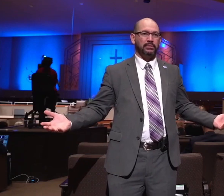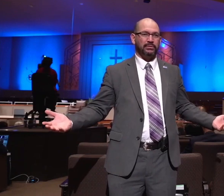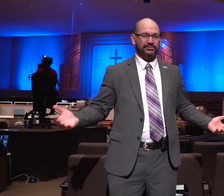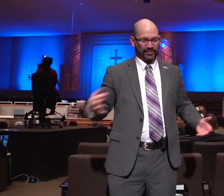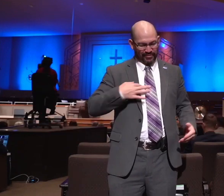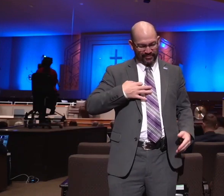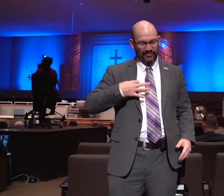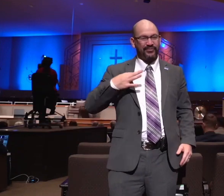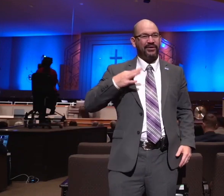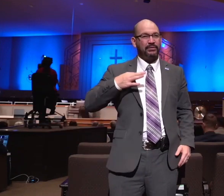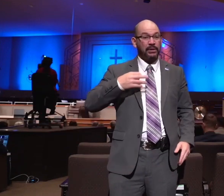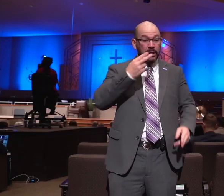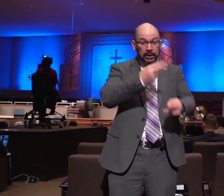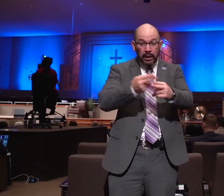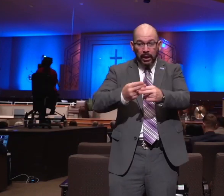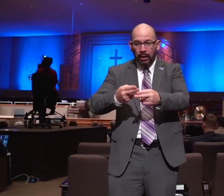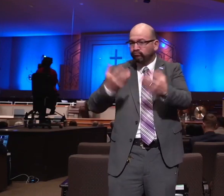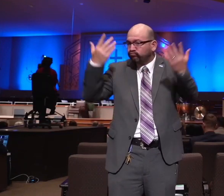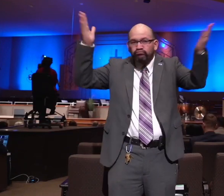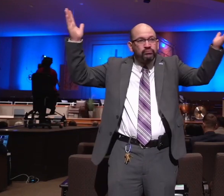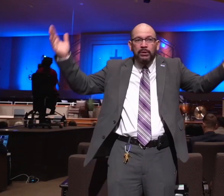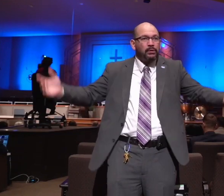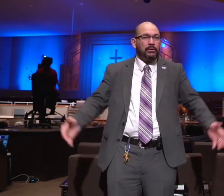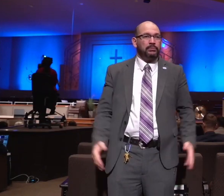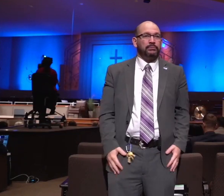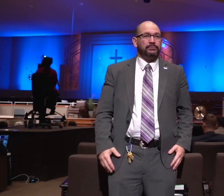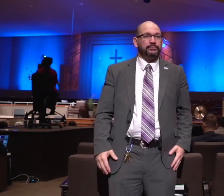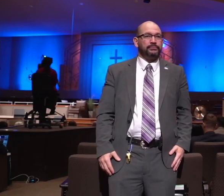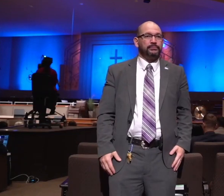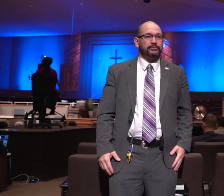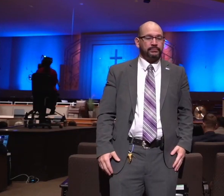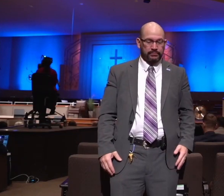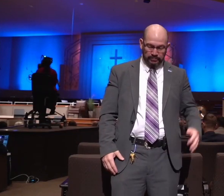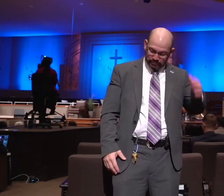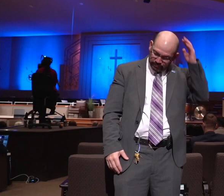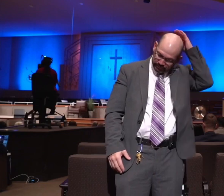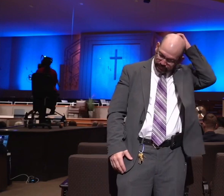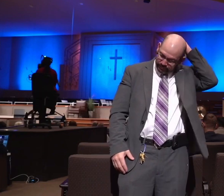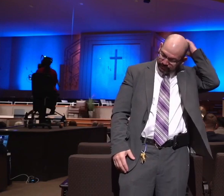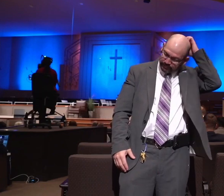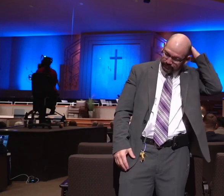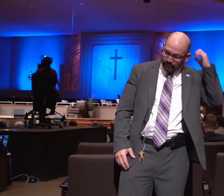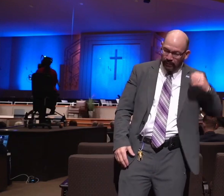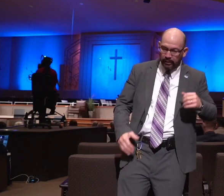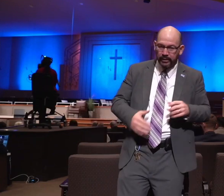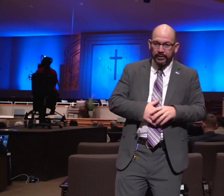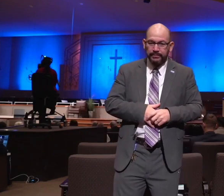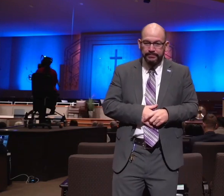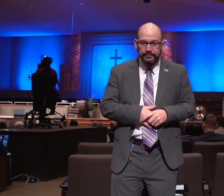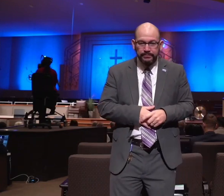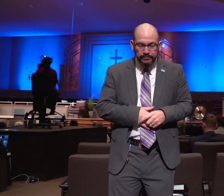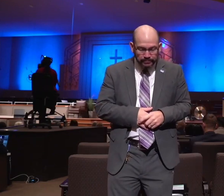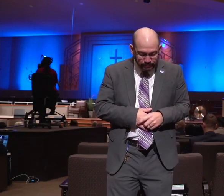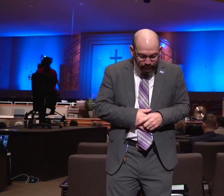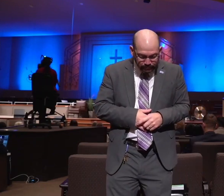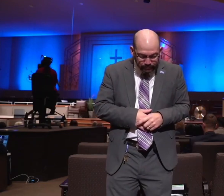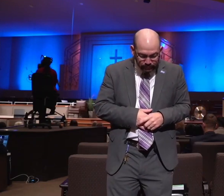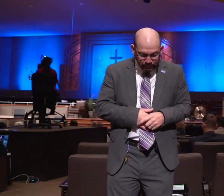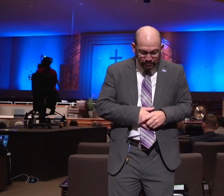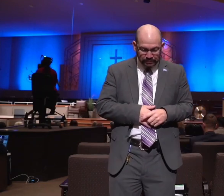your open house will be as successful as there are people who run to the well